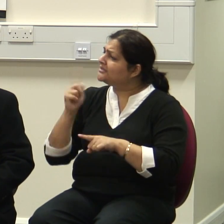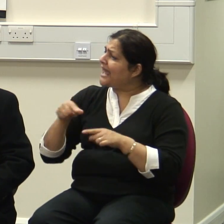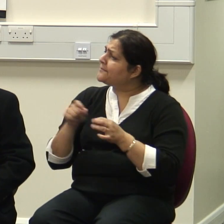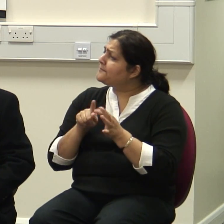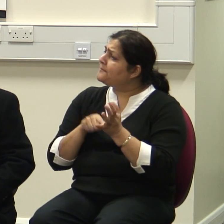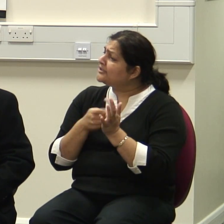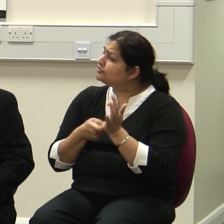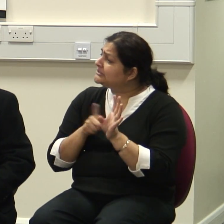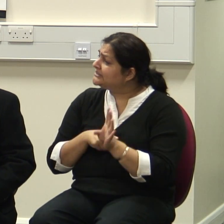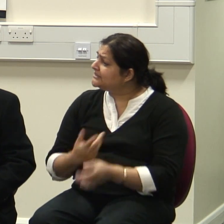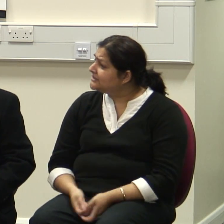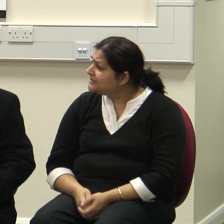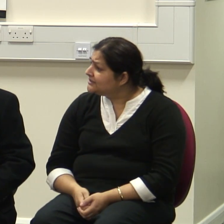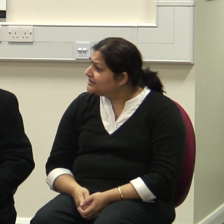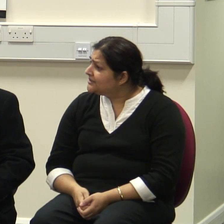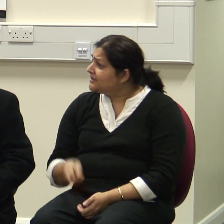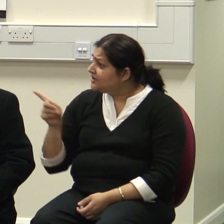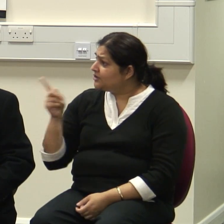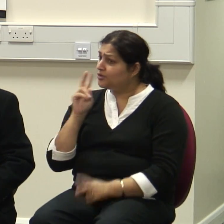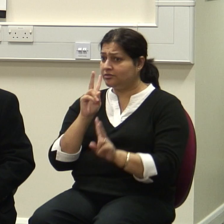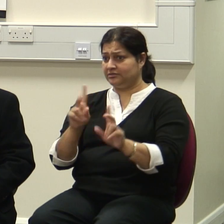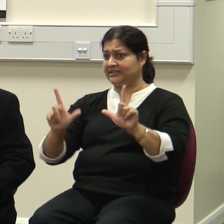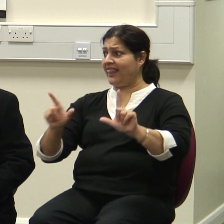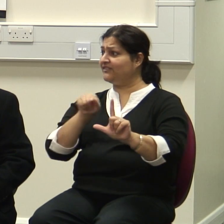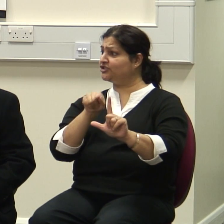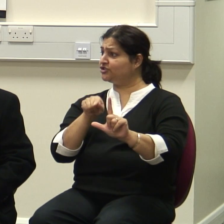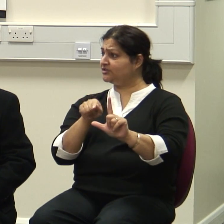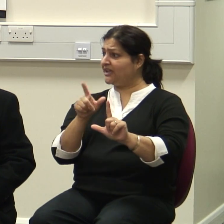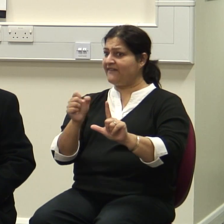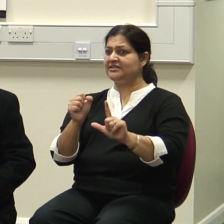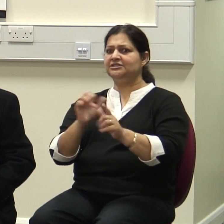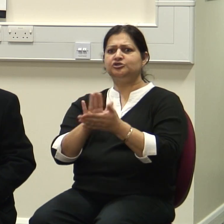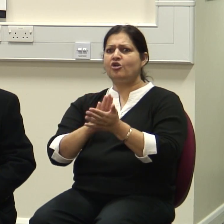see, you can listen to television and you hear the story about OJ Simpson going into